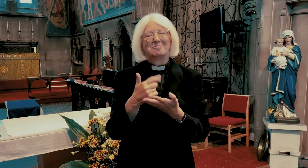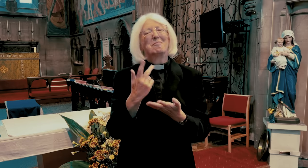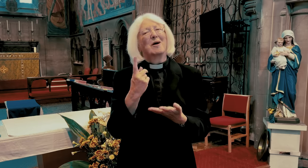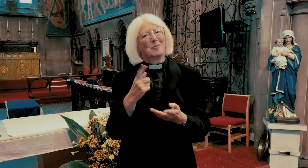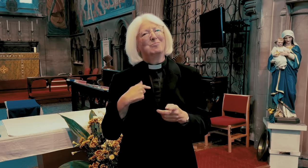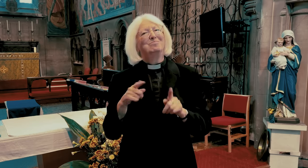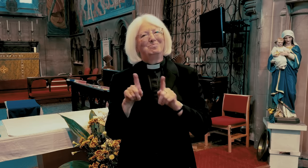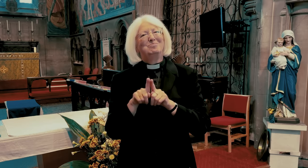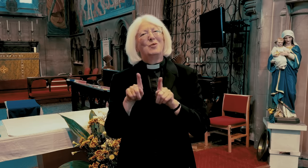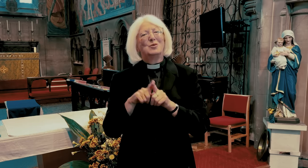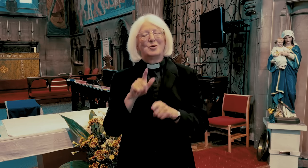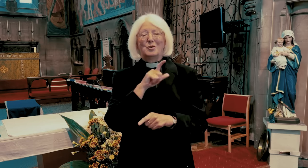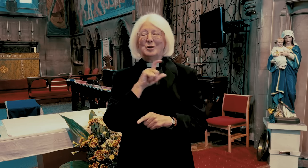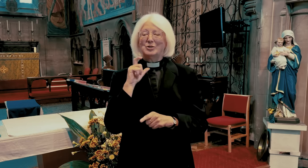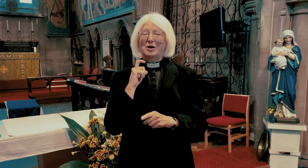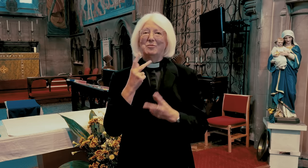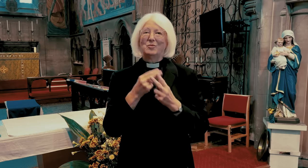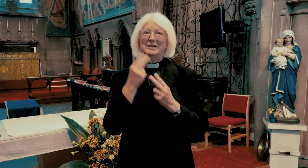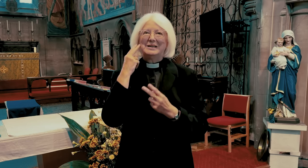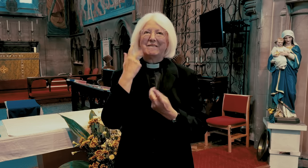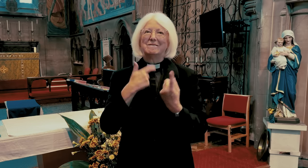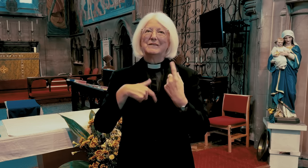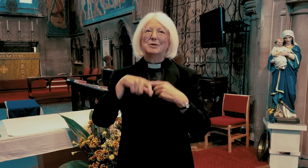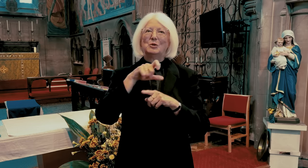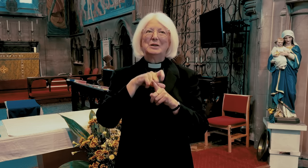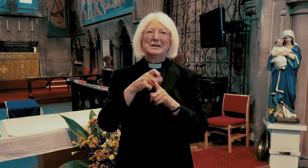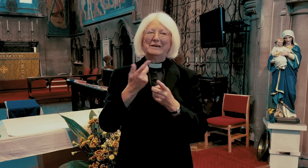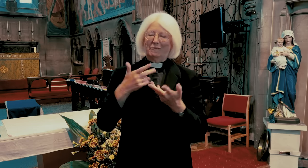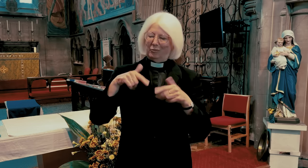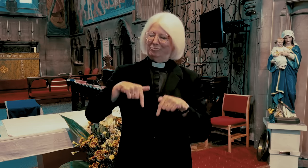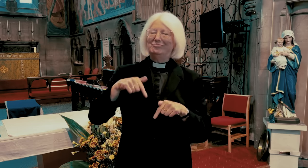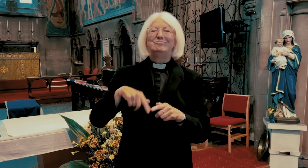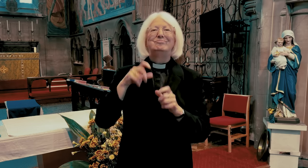I'm also the Chaplain with the Deaf Community for the Diocese of Bristol.